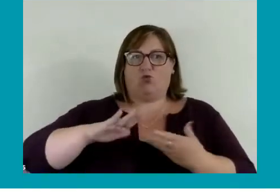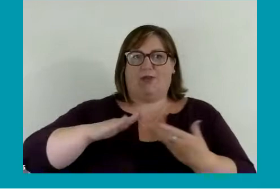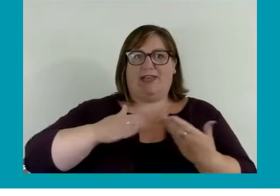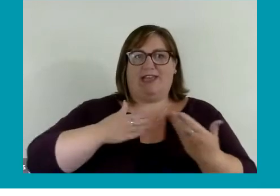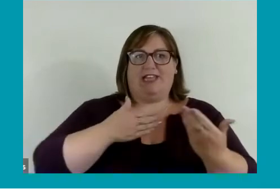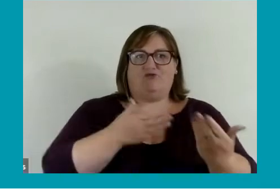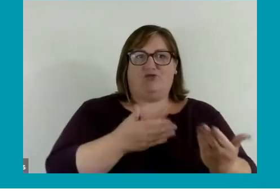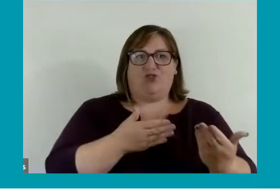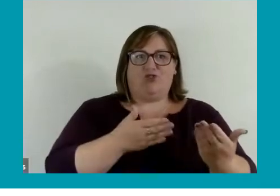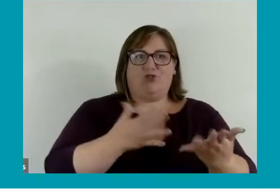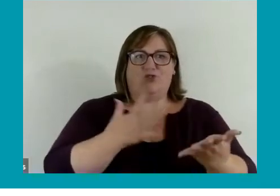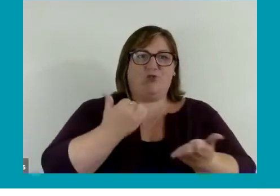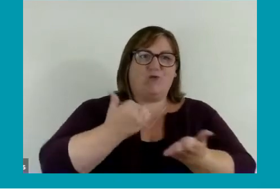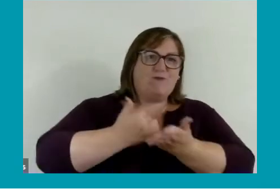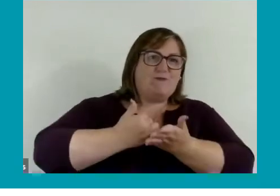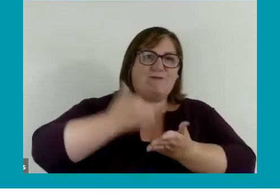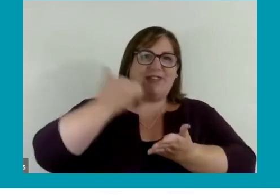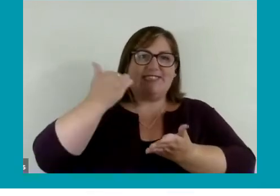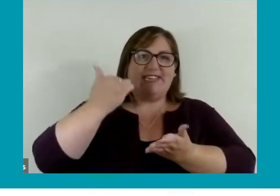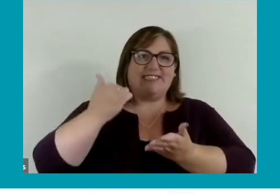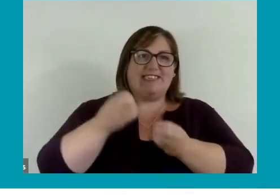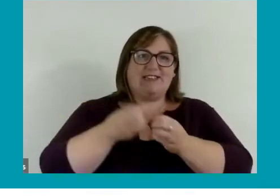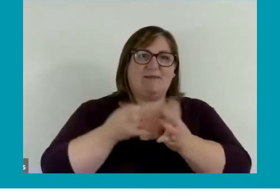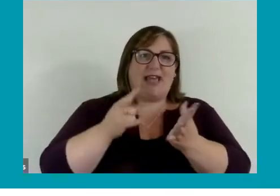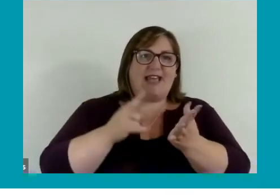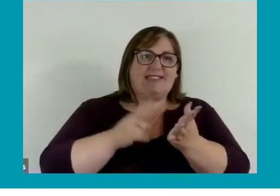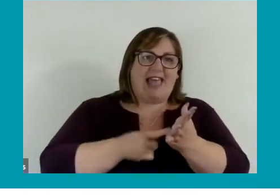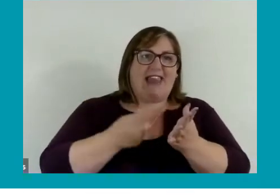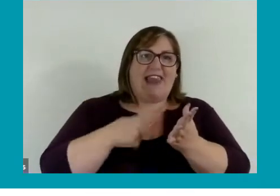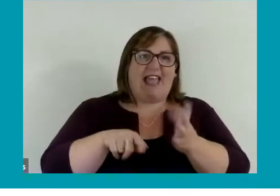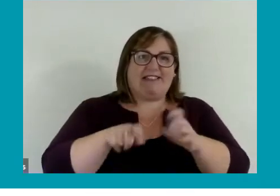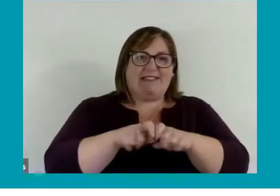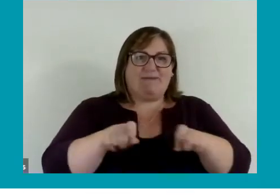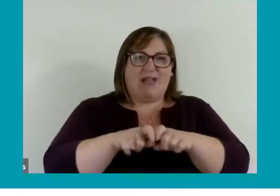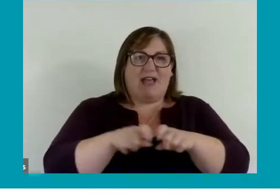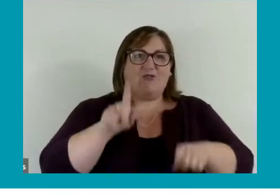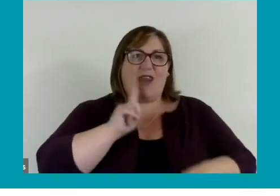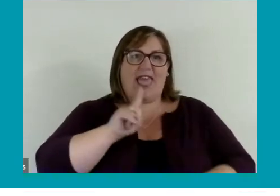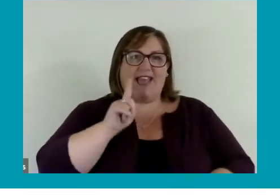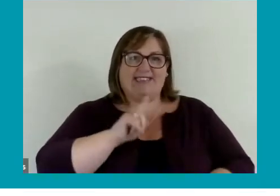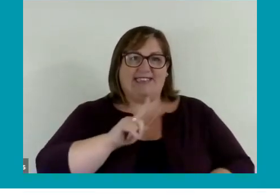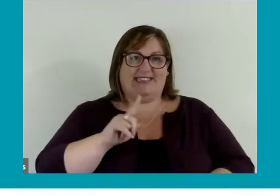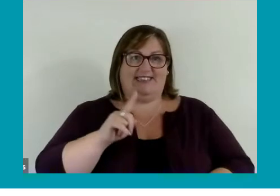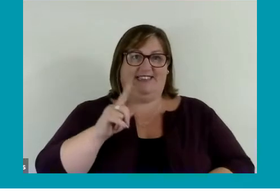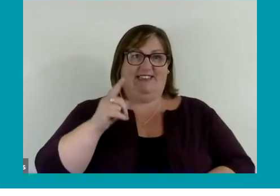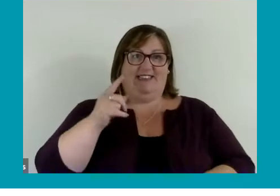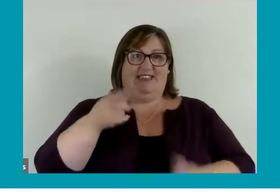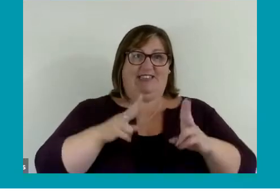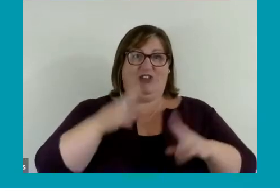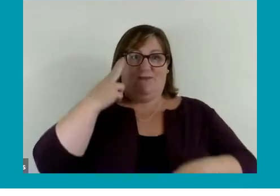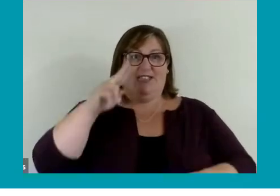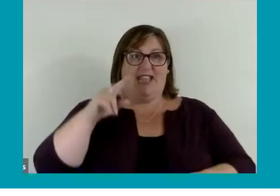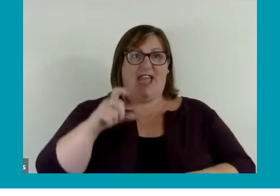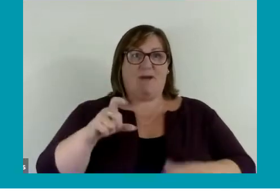BSL and Closed Captions ladies so we have Carlene Carlene thank you very much for joining and